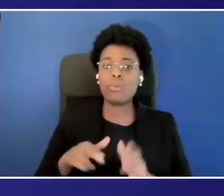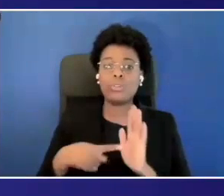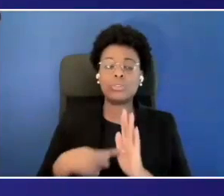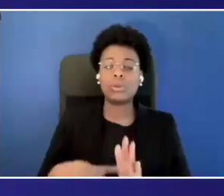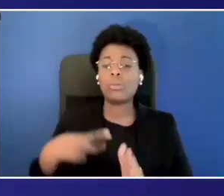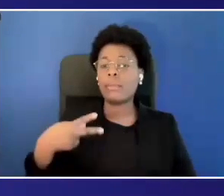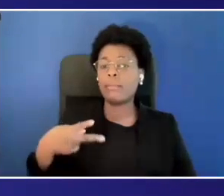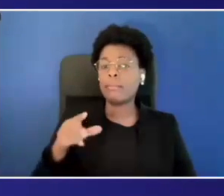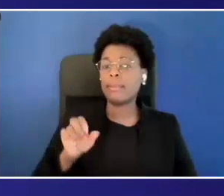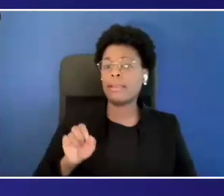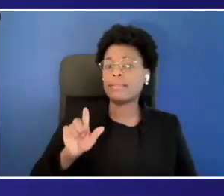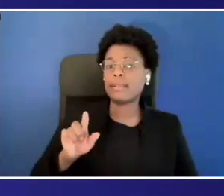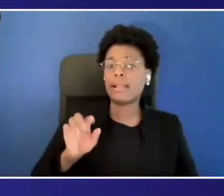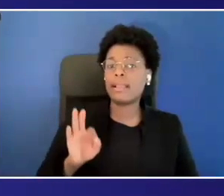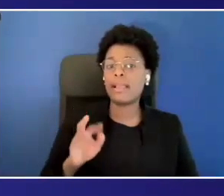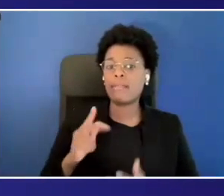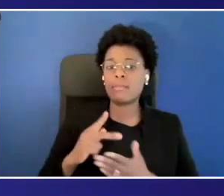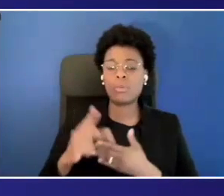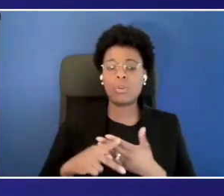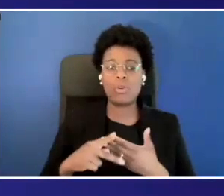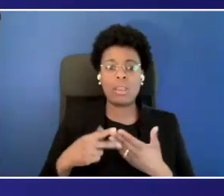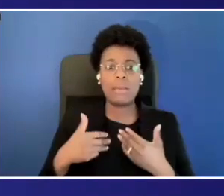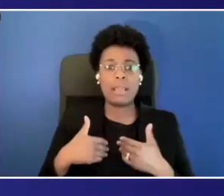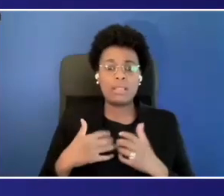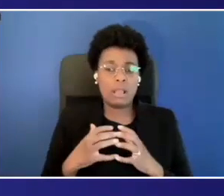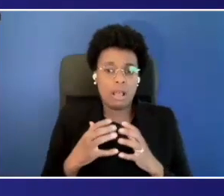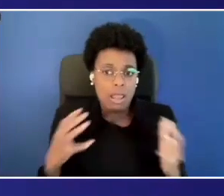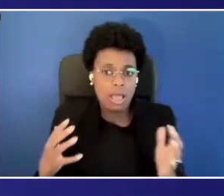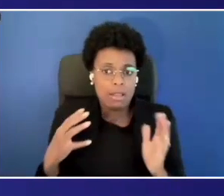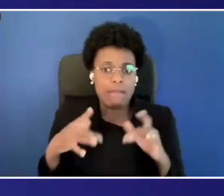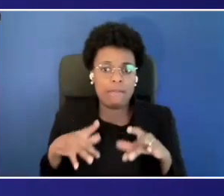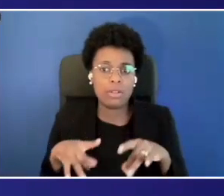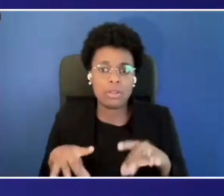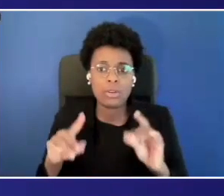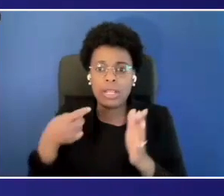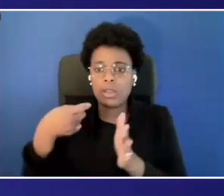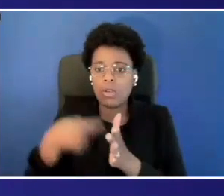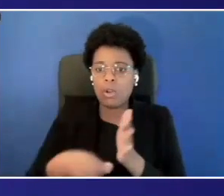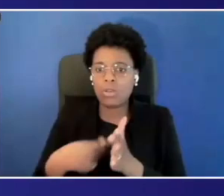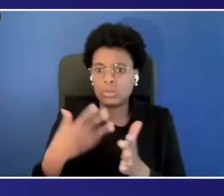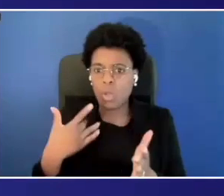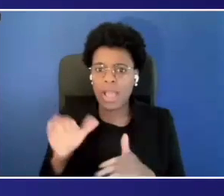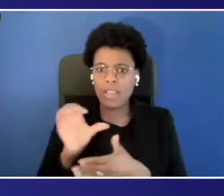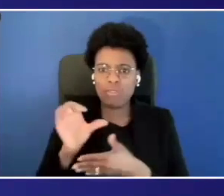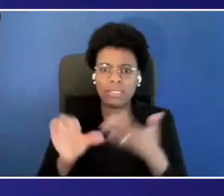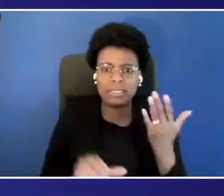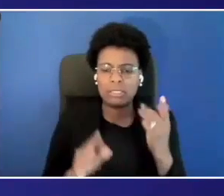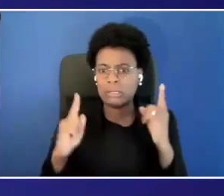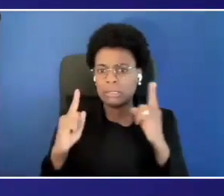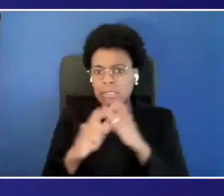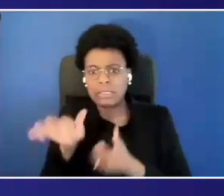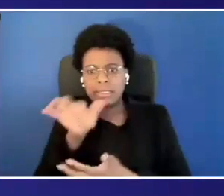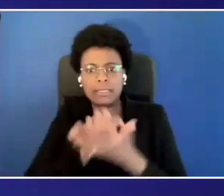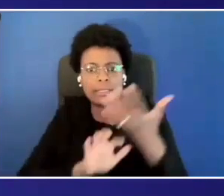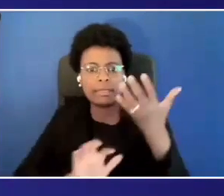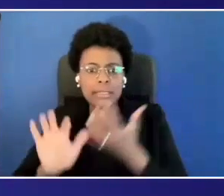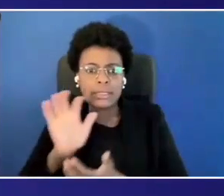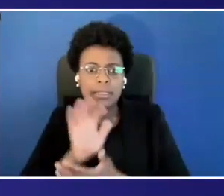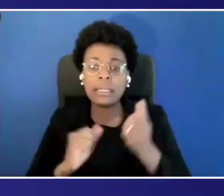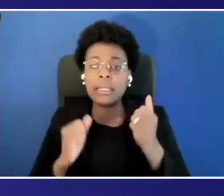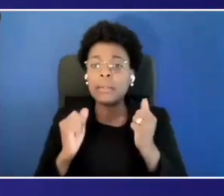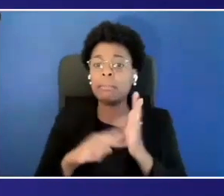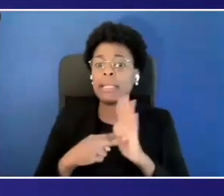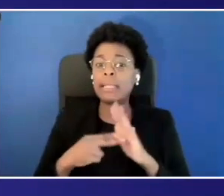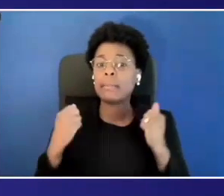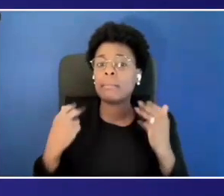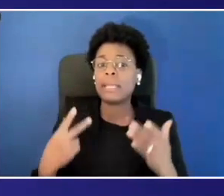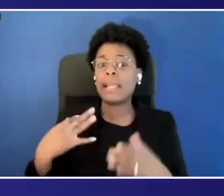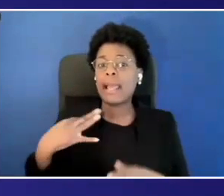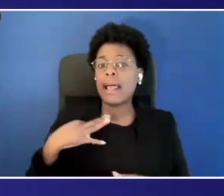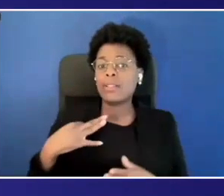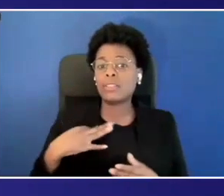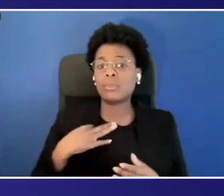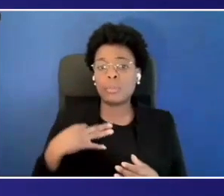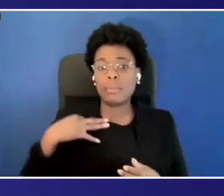Program is riddled with learning costs. I'm due to it's confusing criteria and thus many eligible beneficiaries miss out on this critical debt relief.